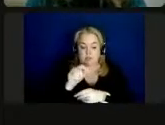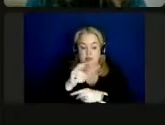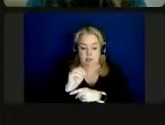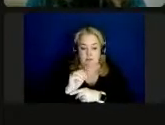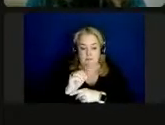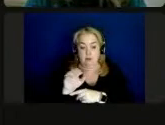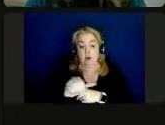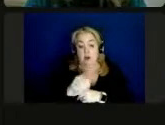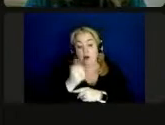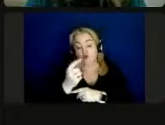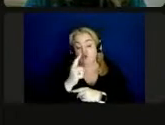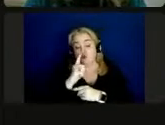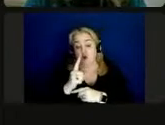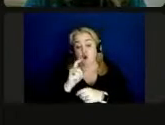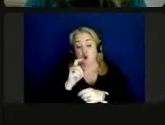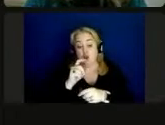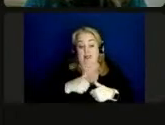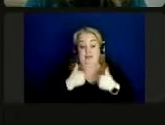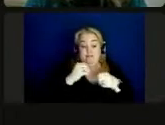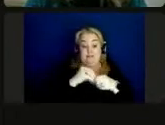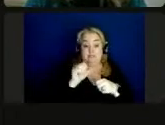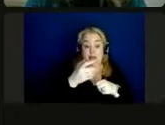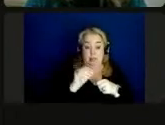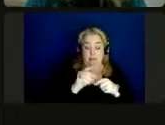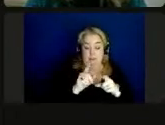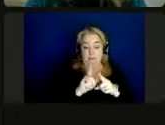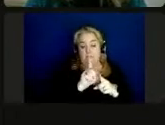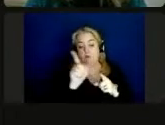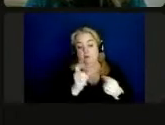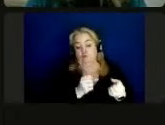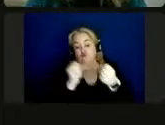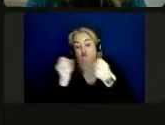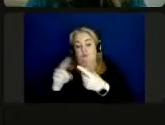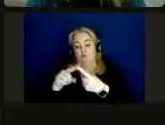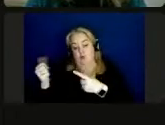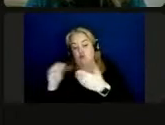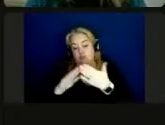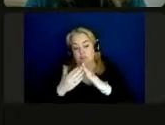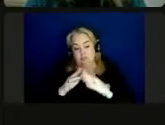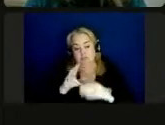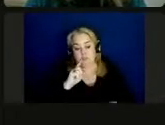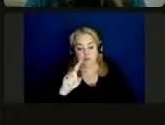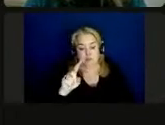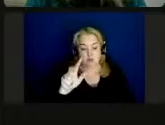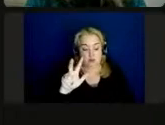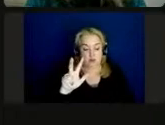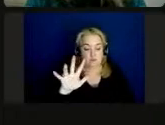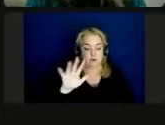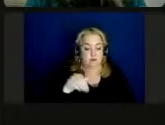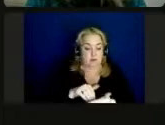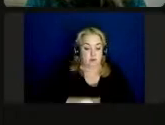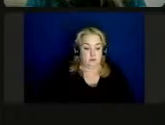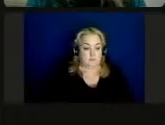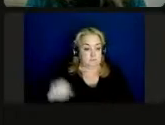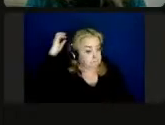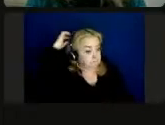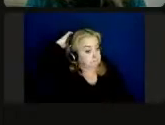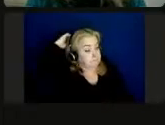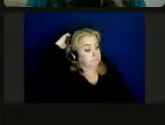THOUSAND ONE SIXTY THOSE PEOPLE